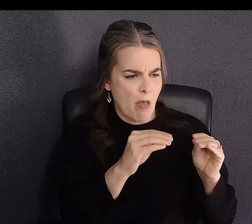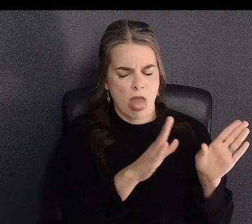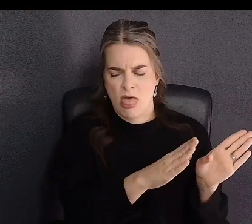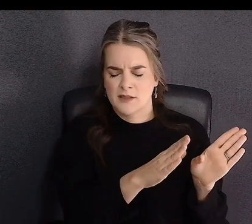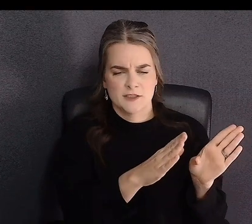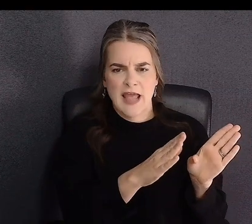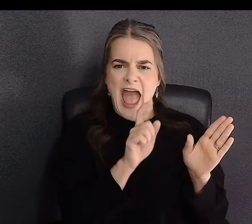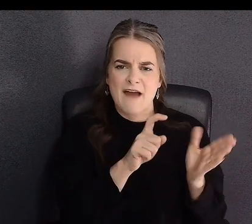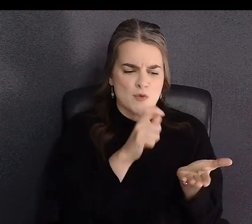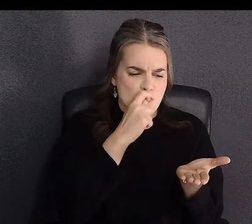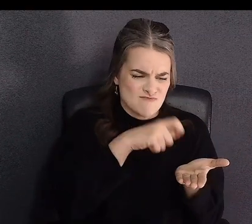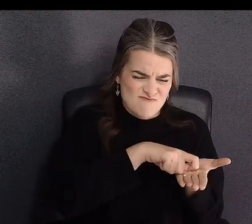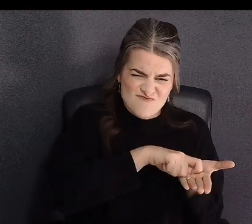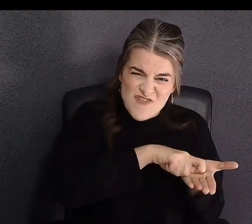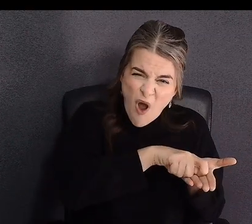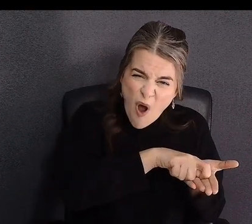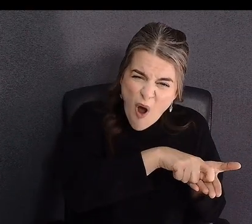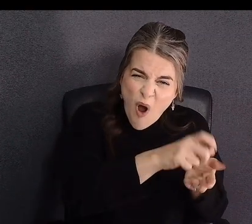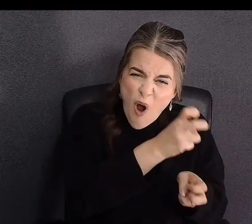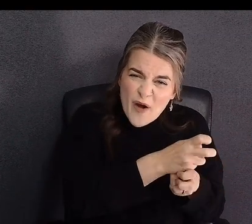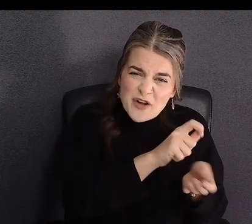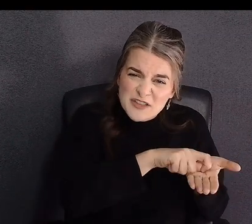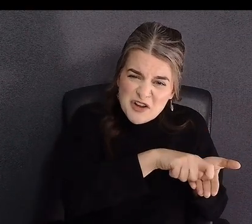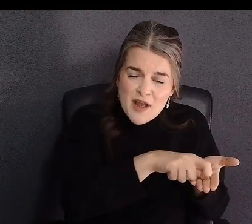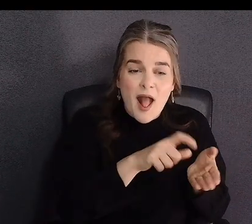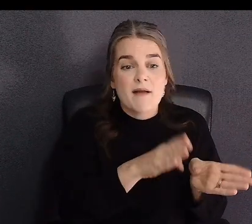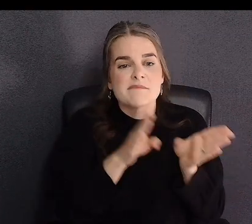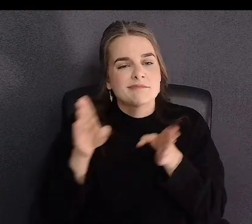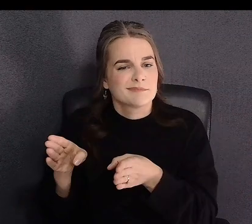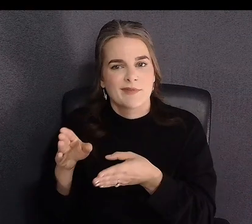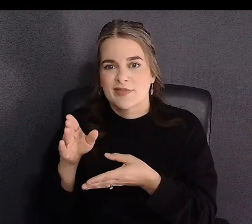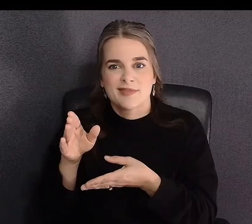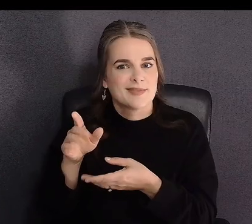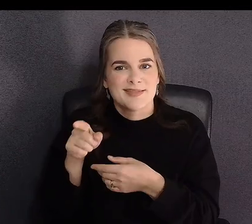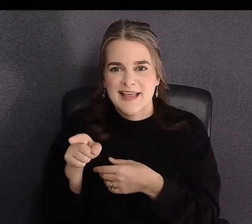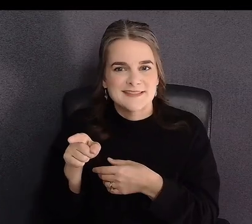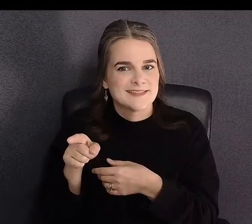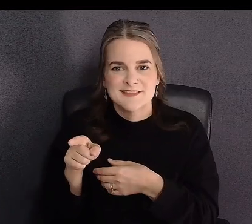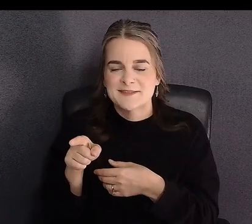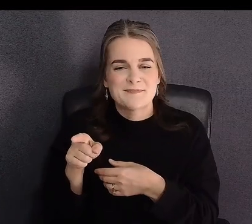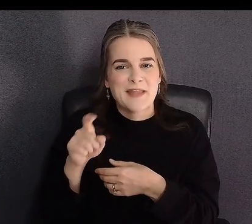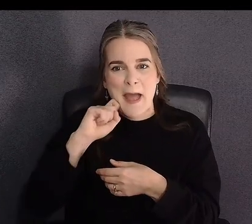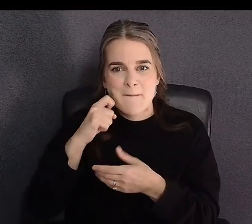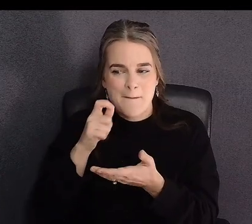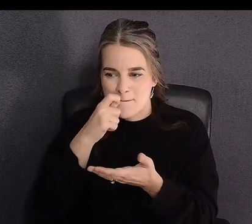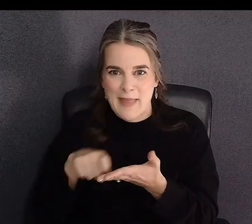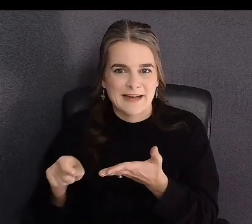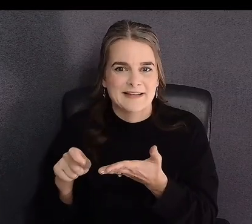So if you don't have a great pressure to press, it just basically can glide on it. You don't really have to do much with it.